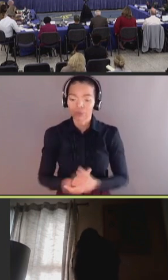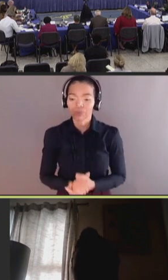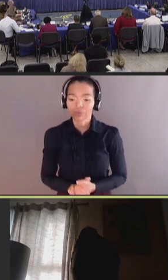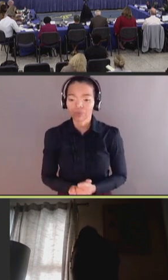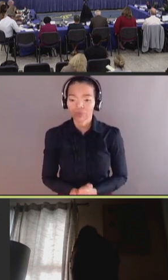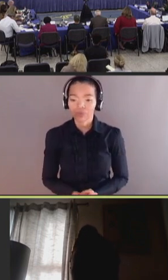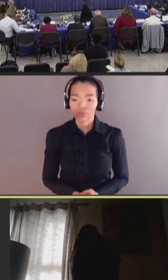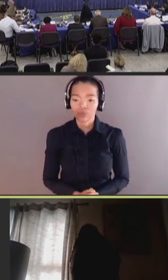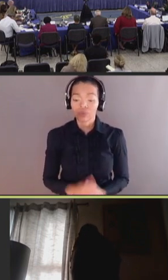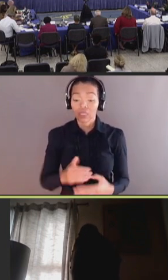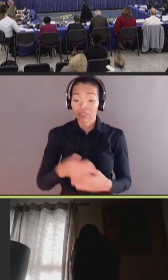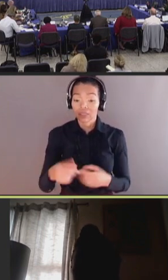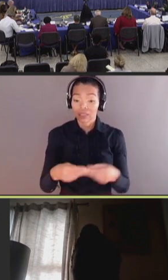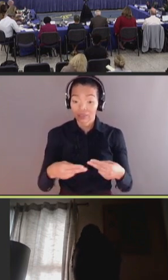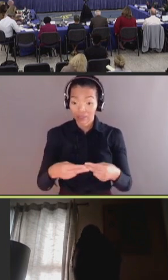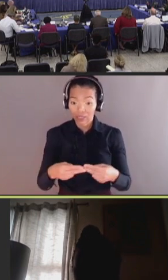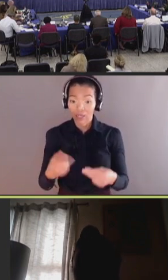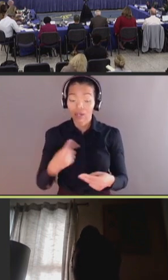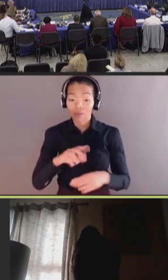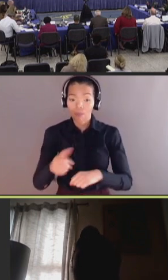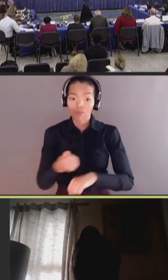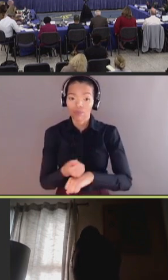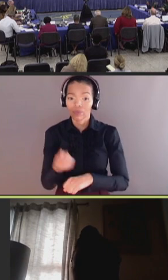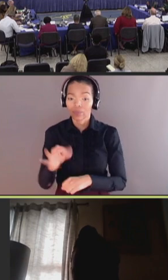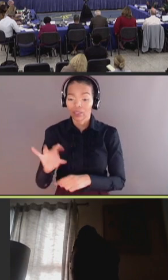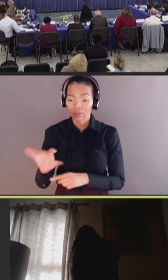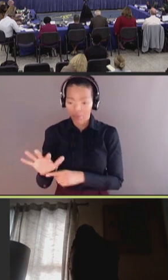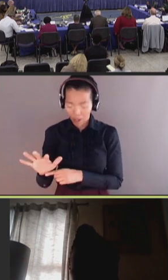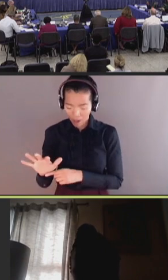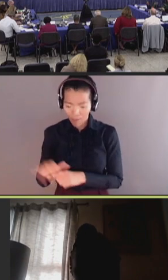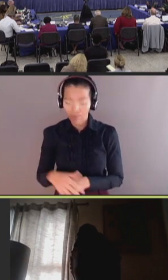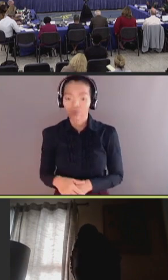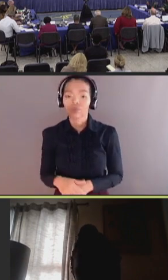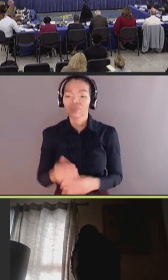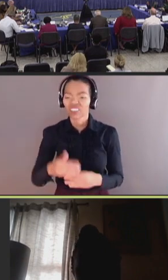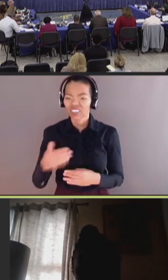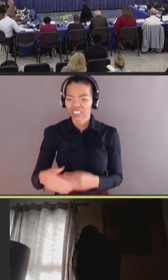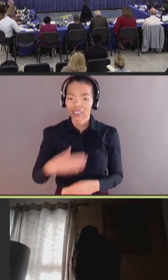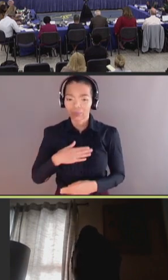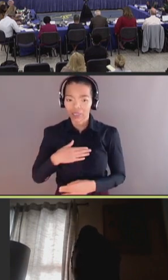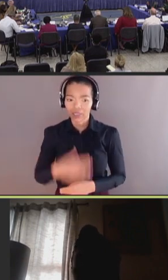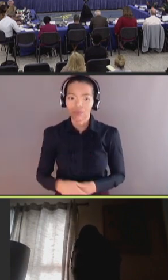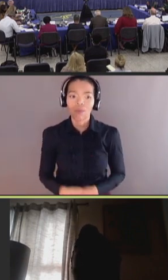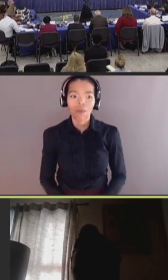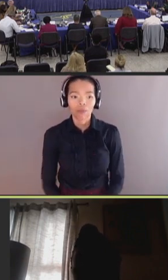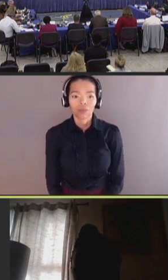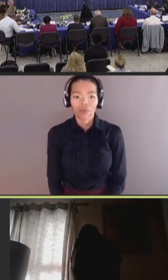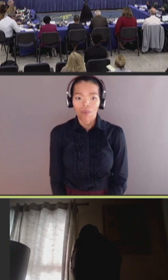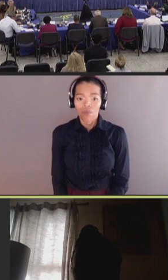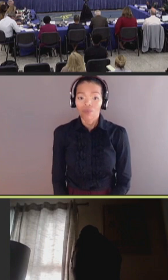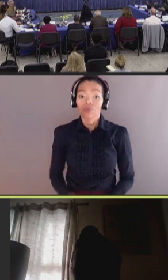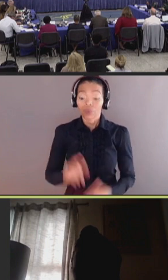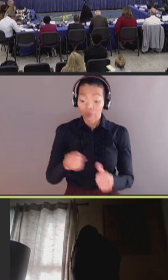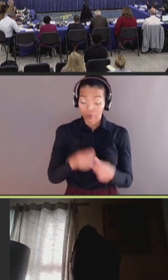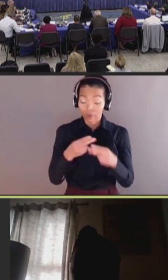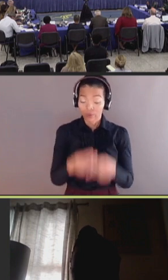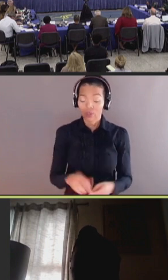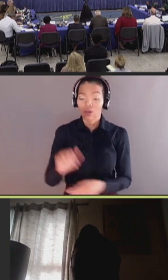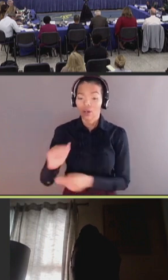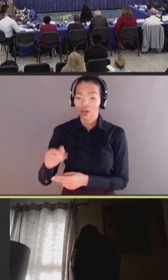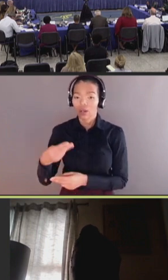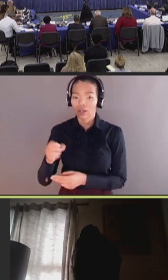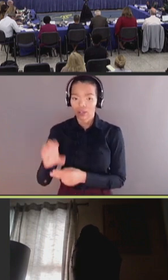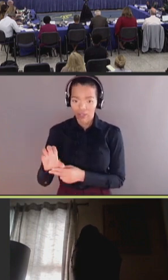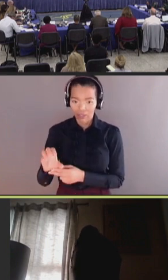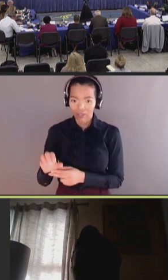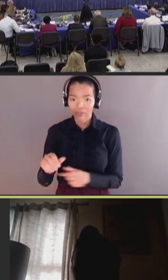We were established in 1985 -- next slide, please -- as an AHEC, Area Health Education Center,